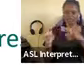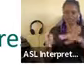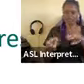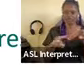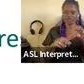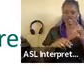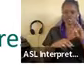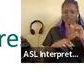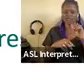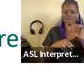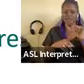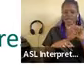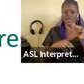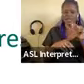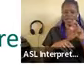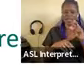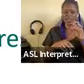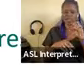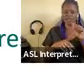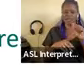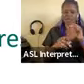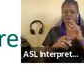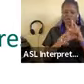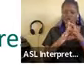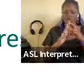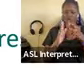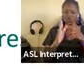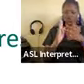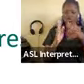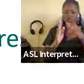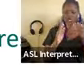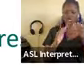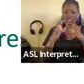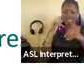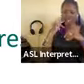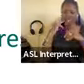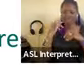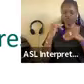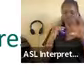as State of California, you can see that the Bay Area and the State of California,